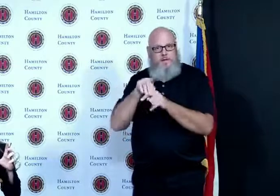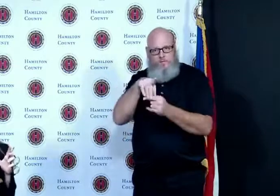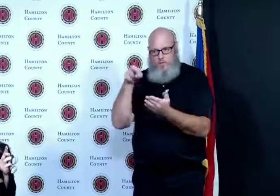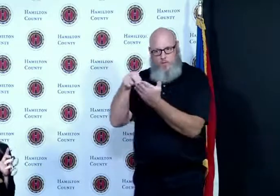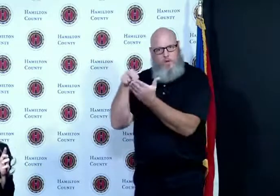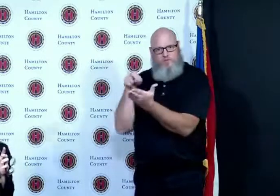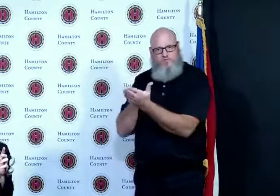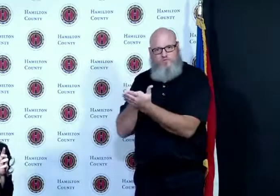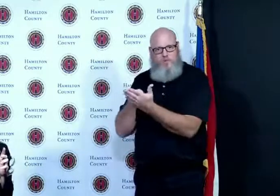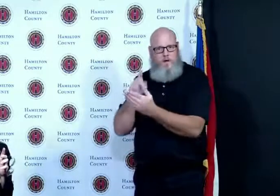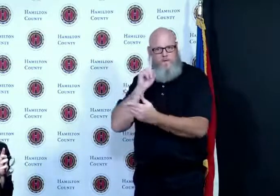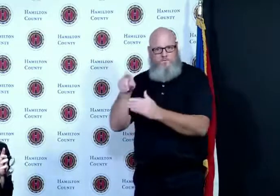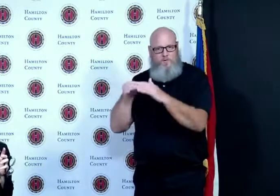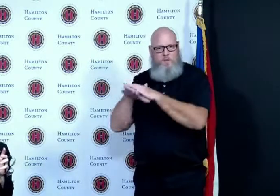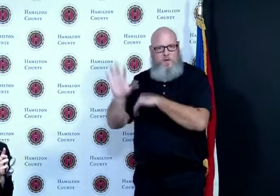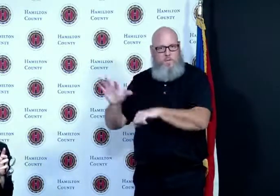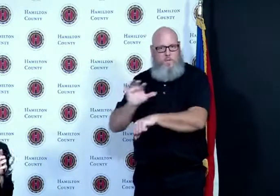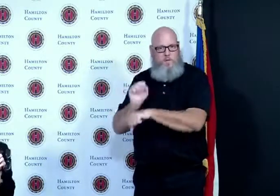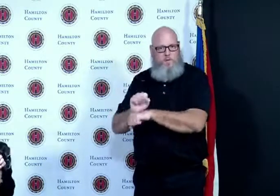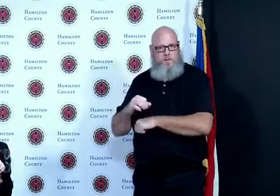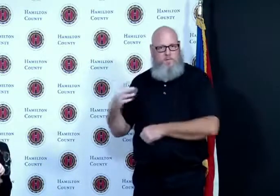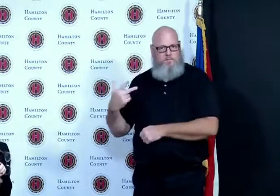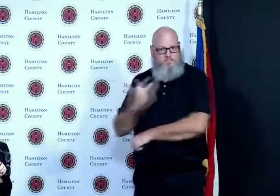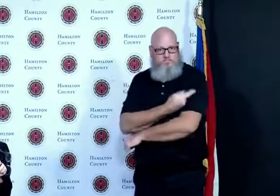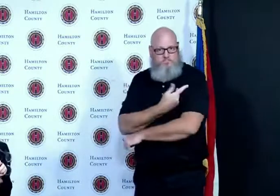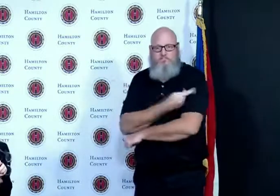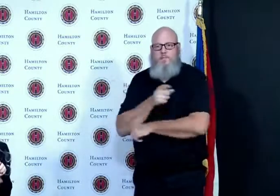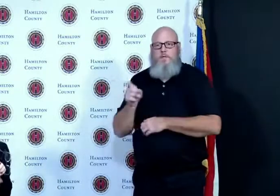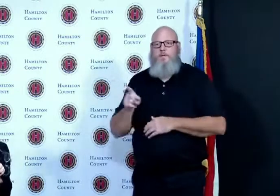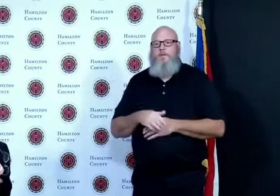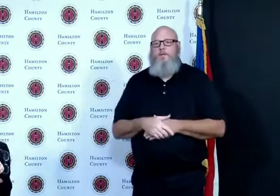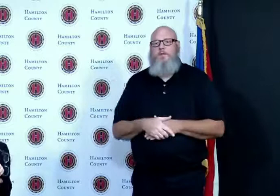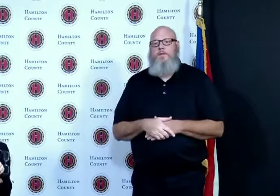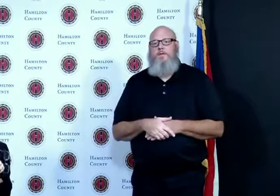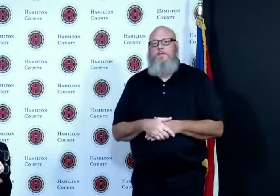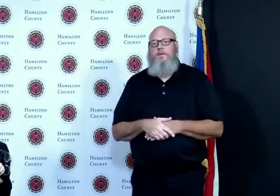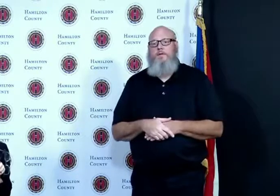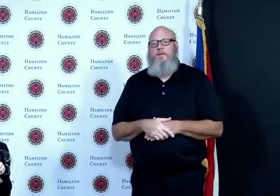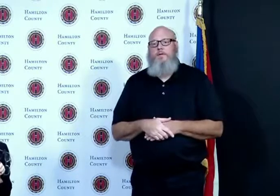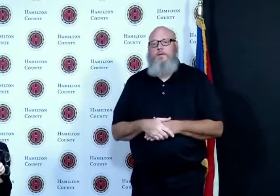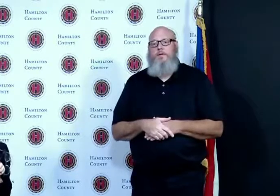of providers that are distributing the vaccine and getting people signed up to get the vaccine